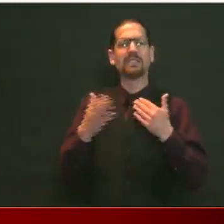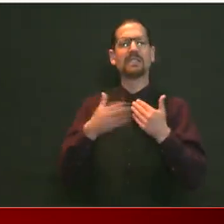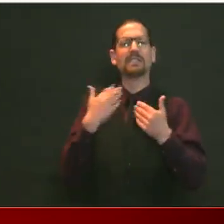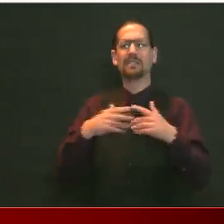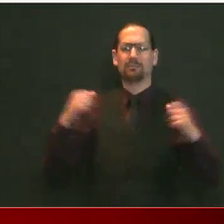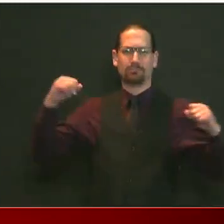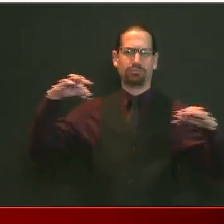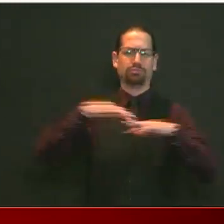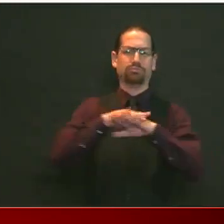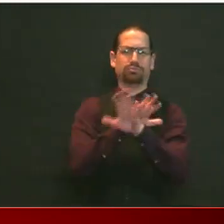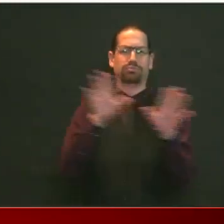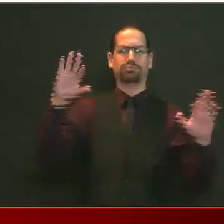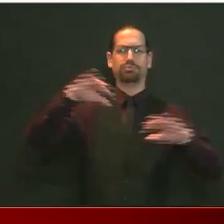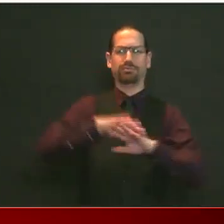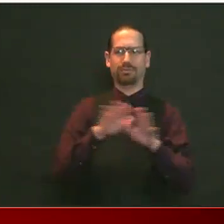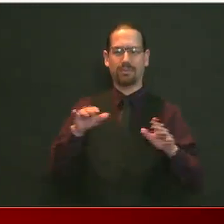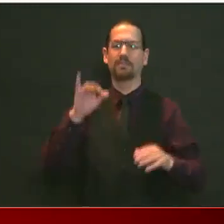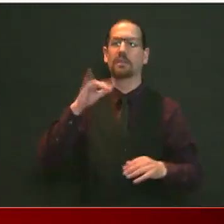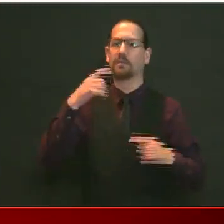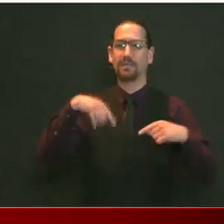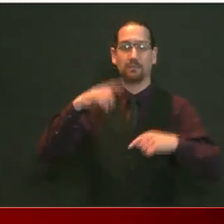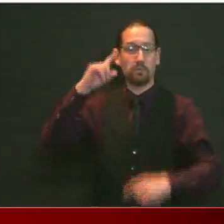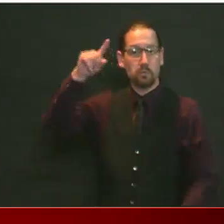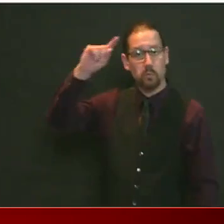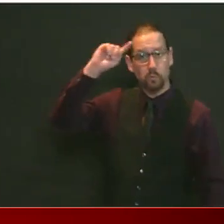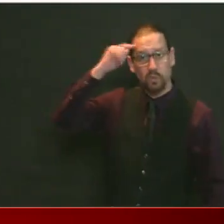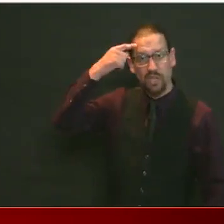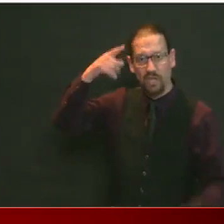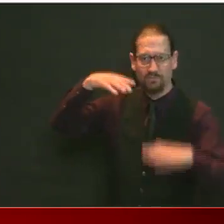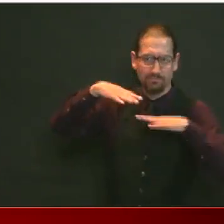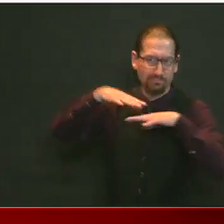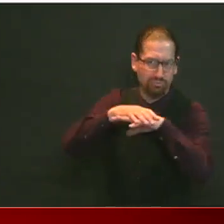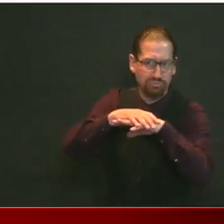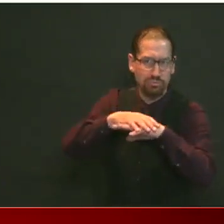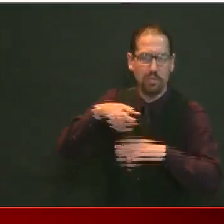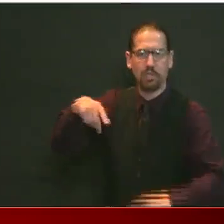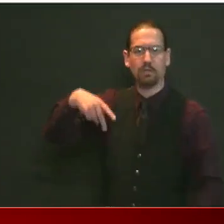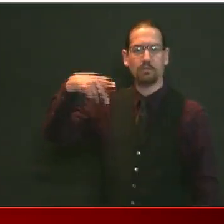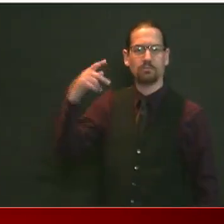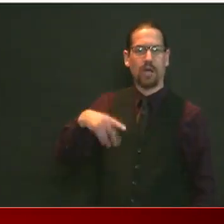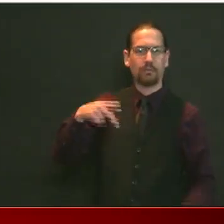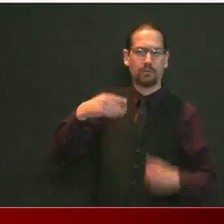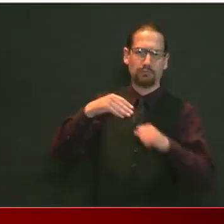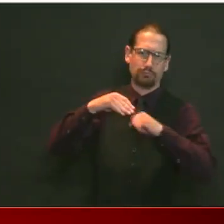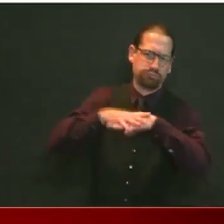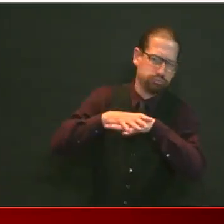AND WE HAVE MANY DENSELY